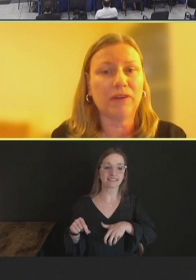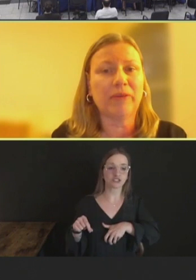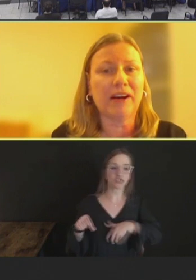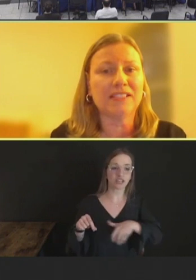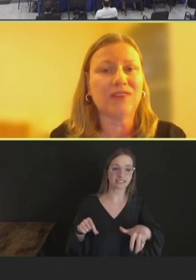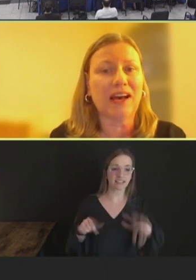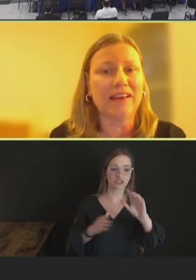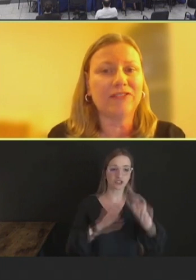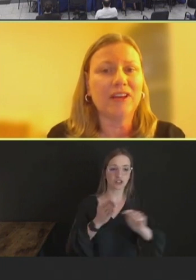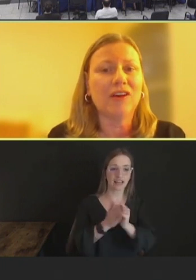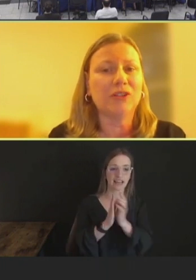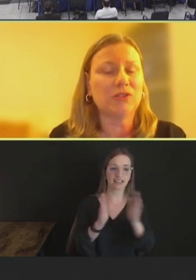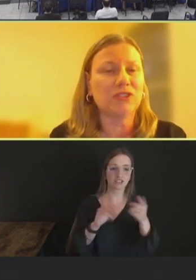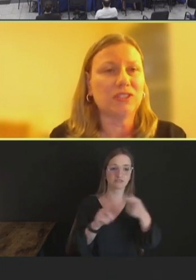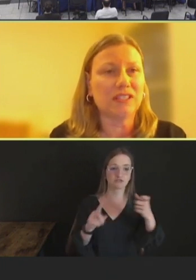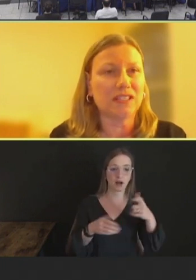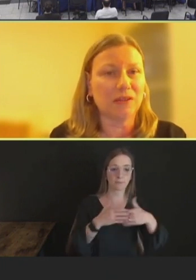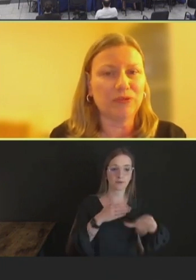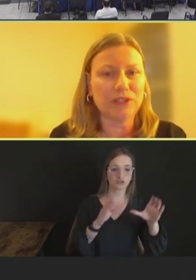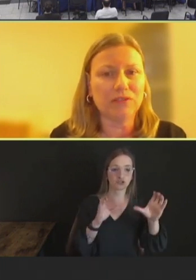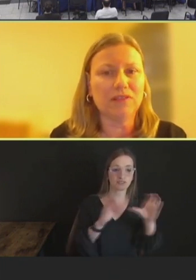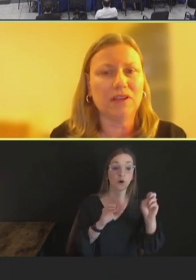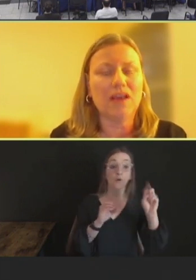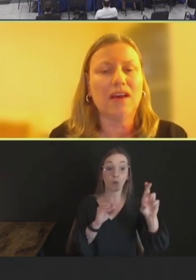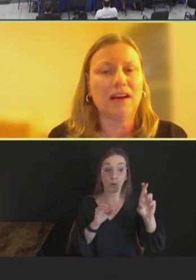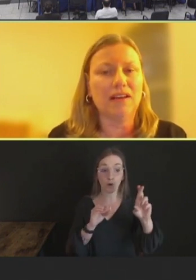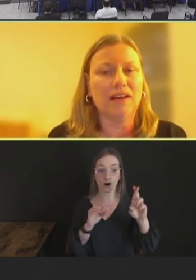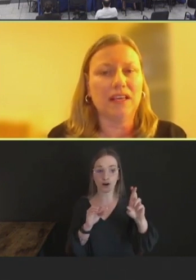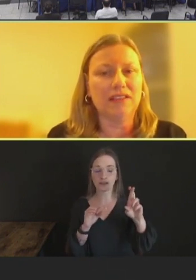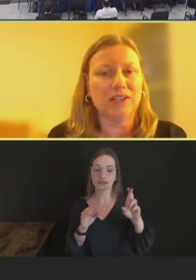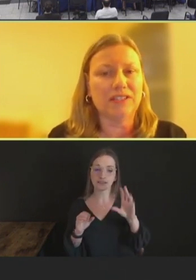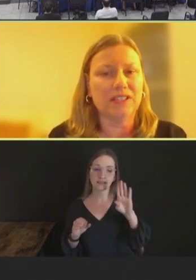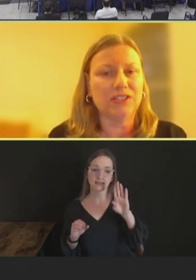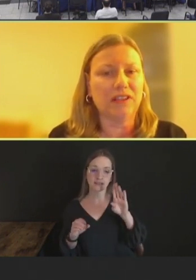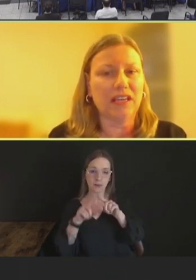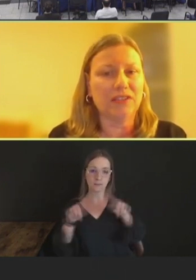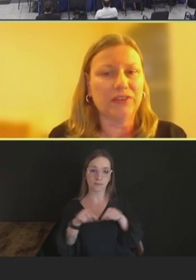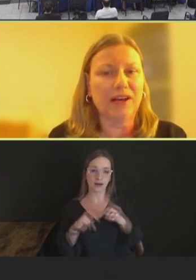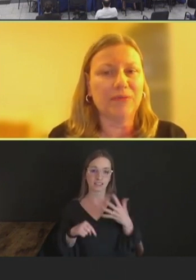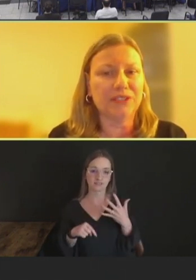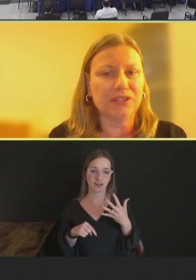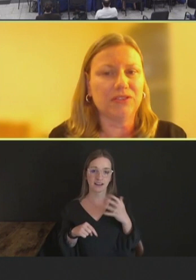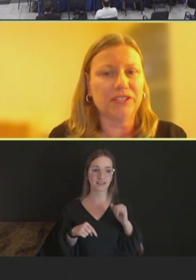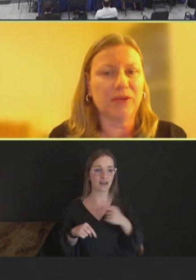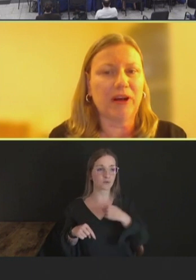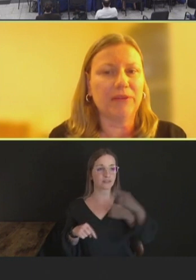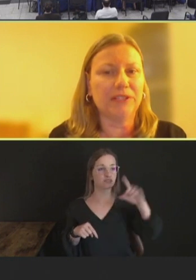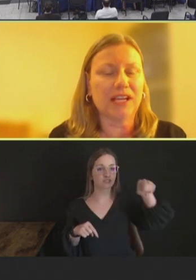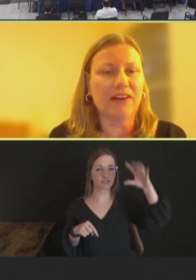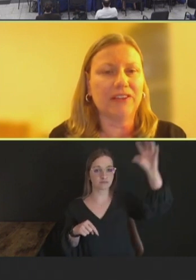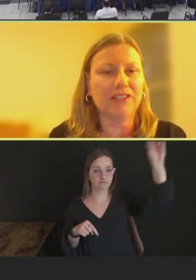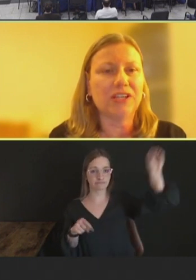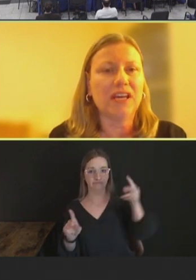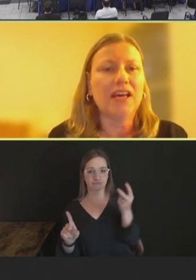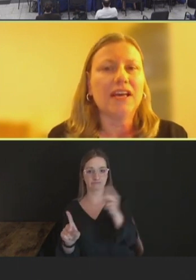or box five, which was just to impute and gestational age for the episode using a published average.